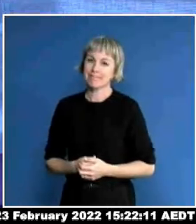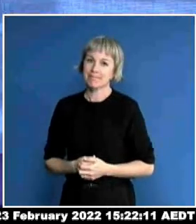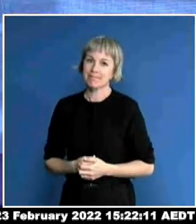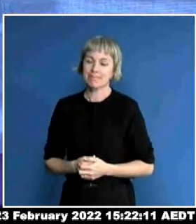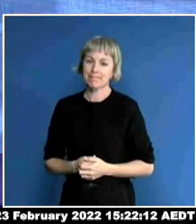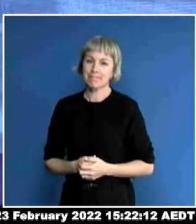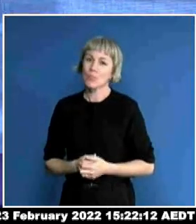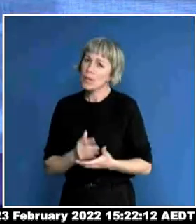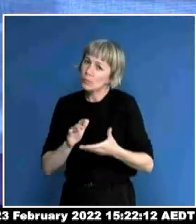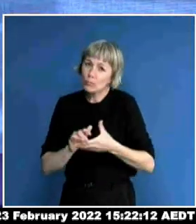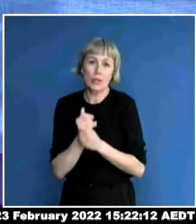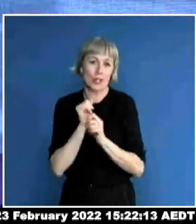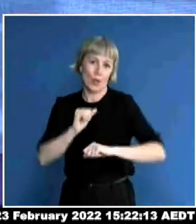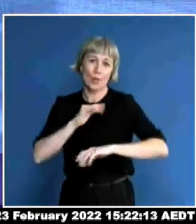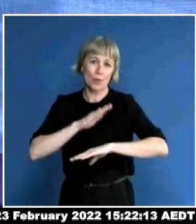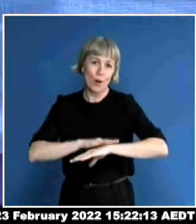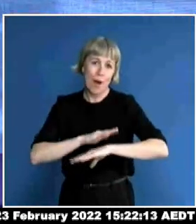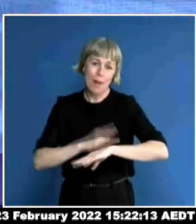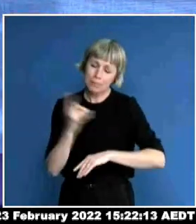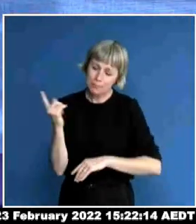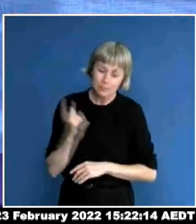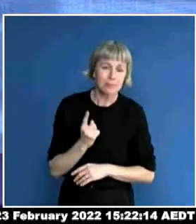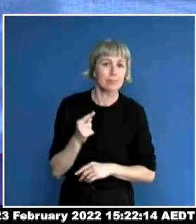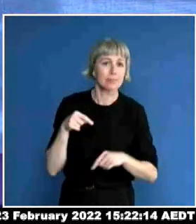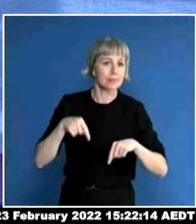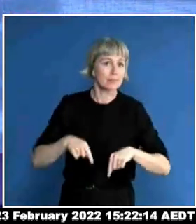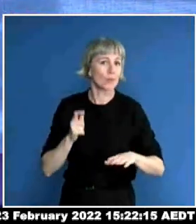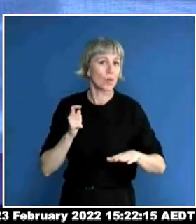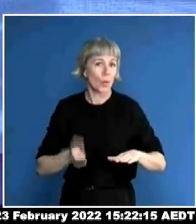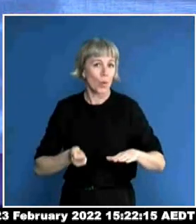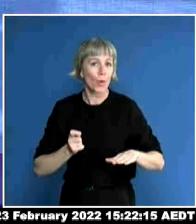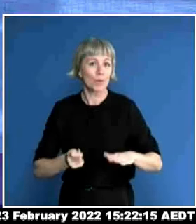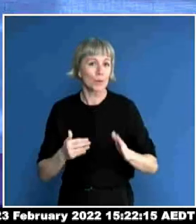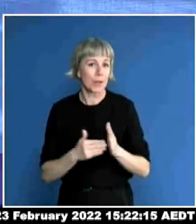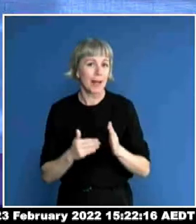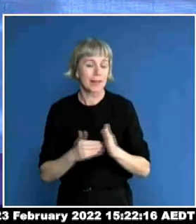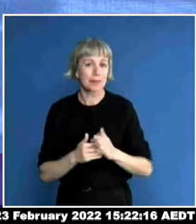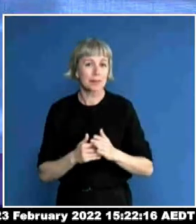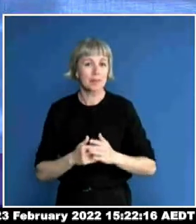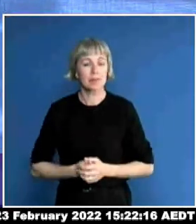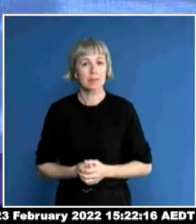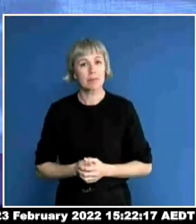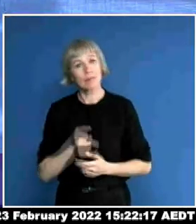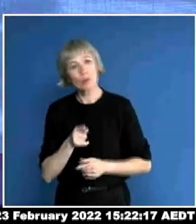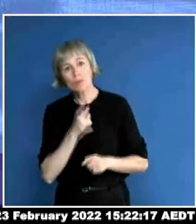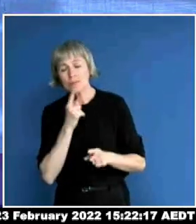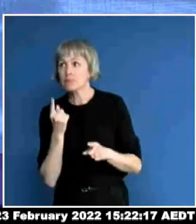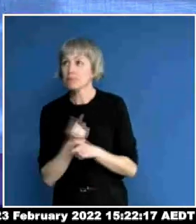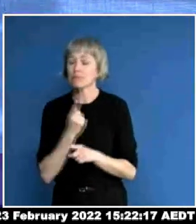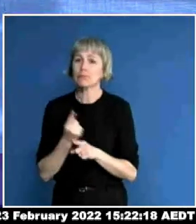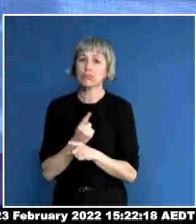that talking about DES and DES providers is difficult. So thank you for your evidence this afternoon.